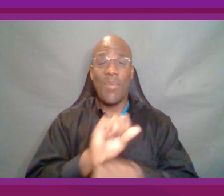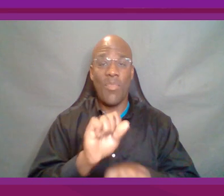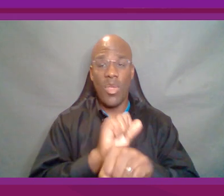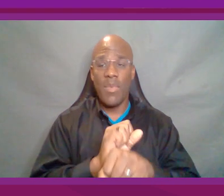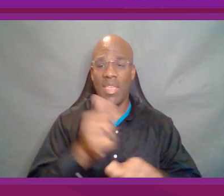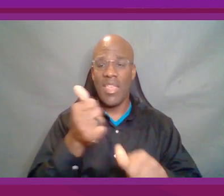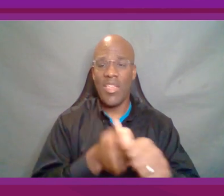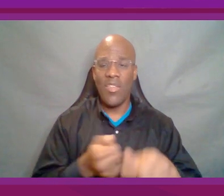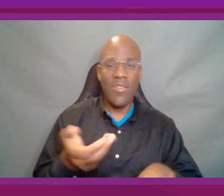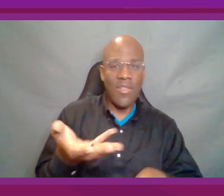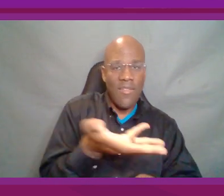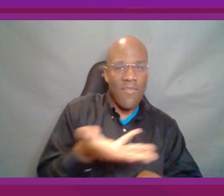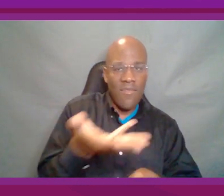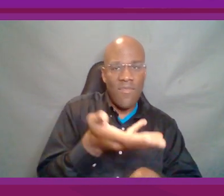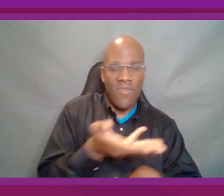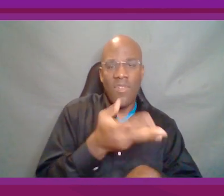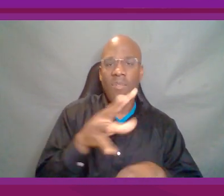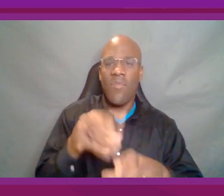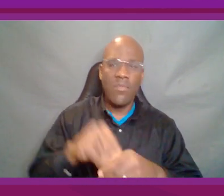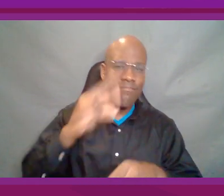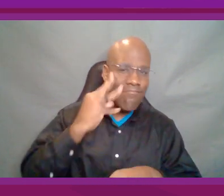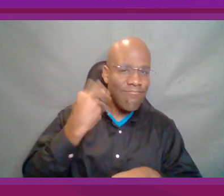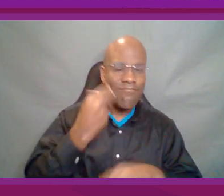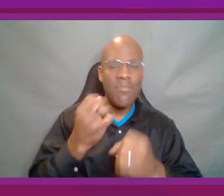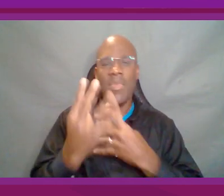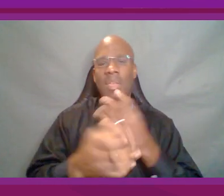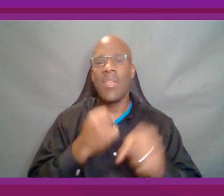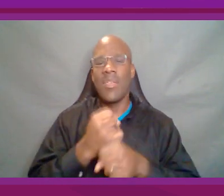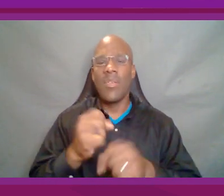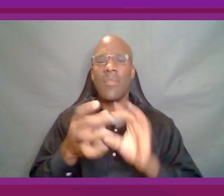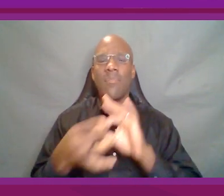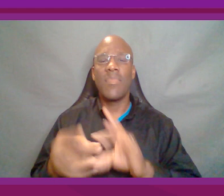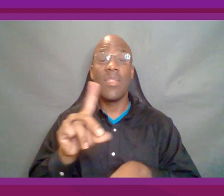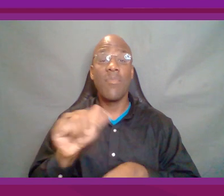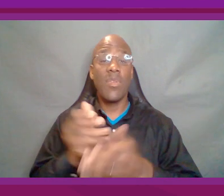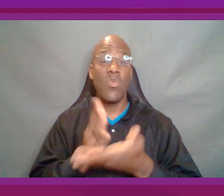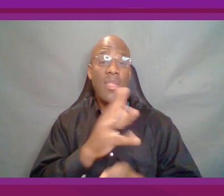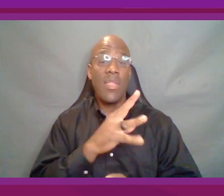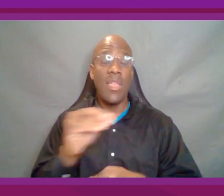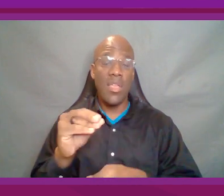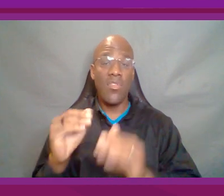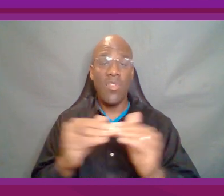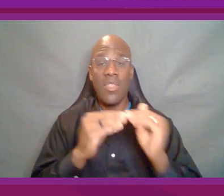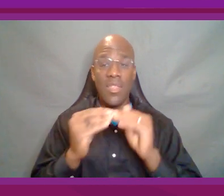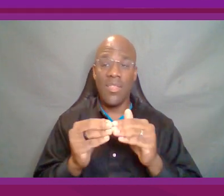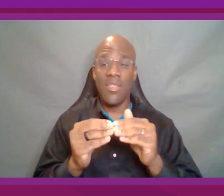panelists who each have an expertise in disability rights and justice, and our special guest, the incredible Haben Girma.